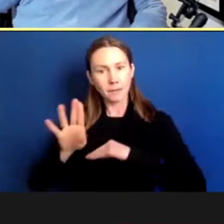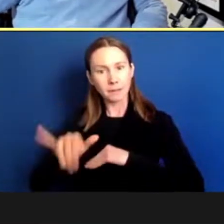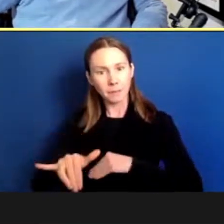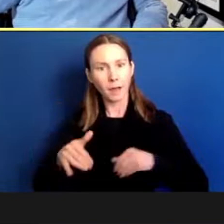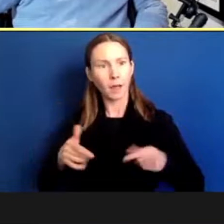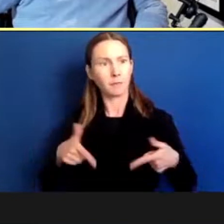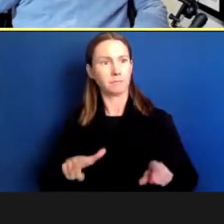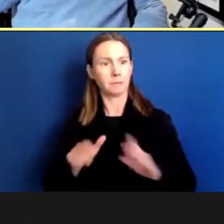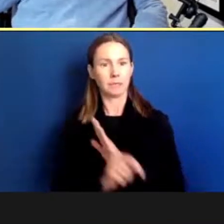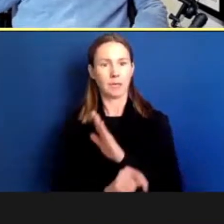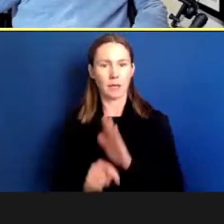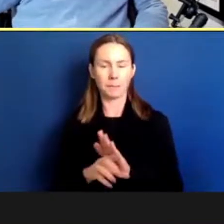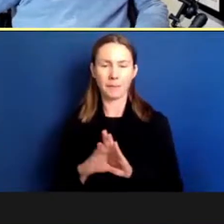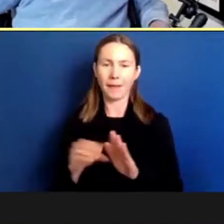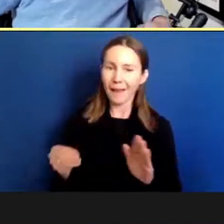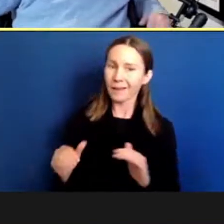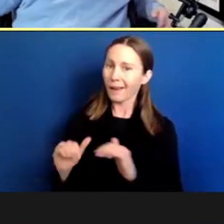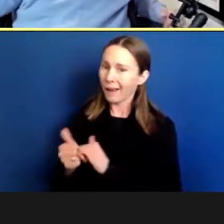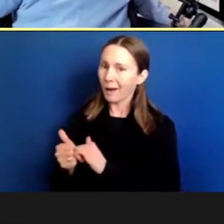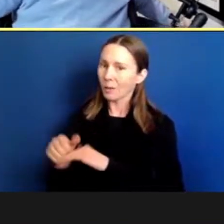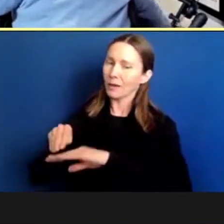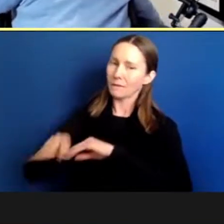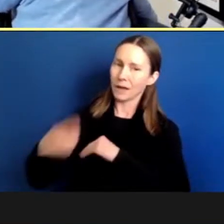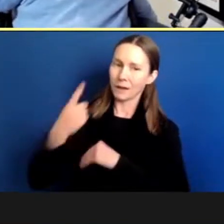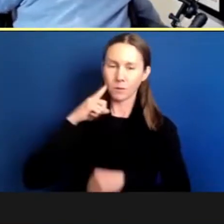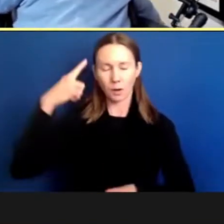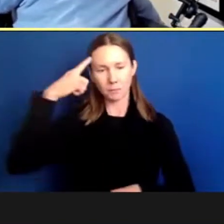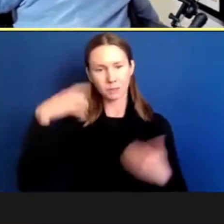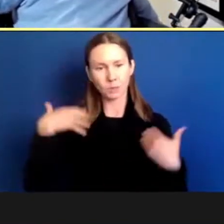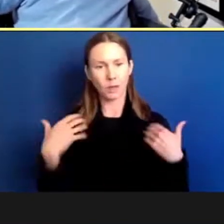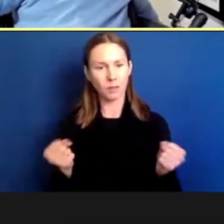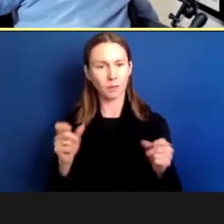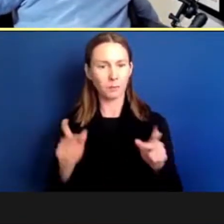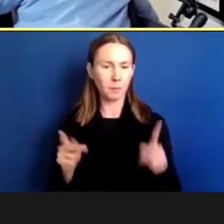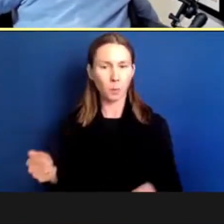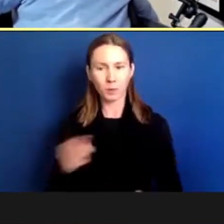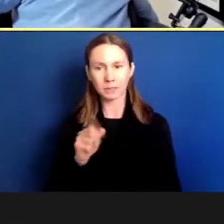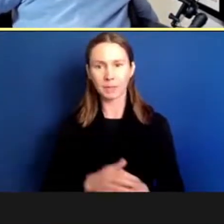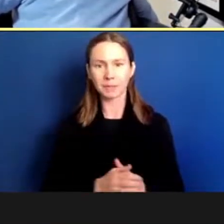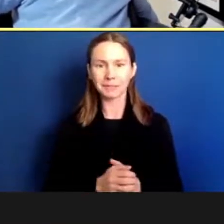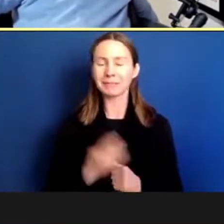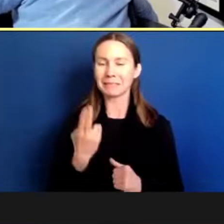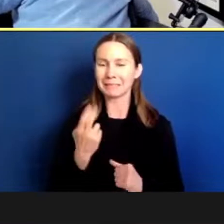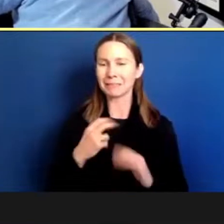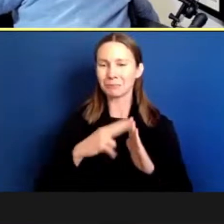the pandemic has had on the mental health of people with disabilities. Last month, we unveiled